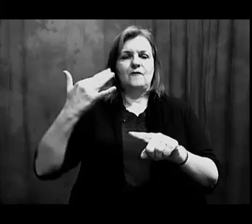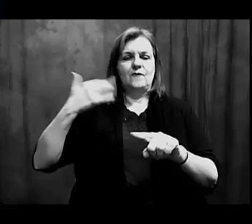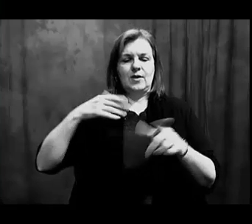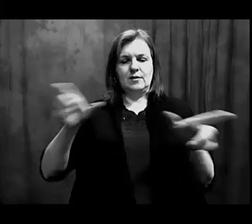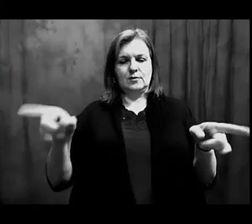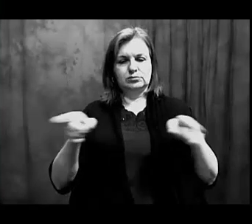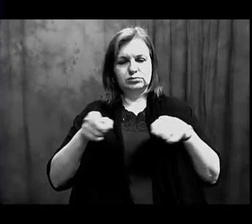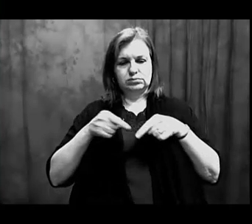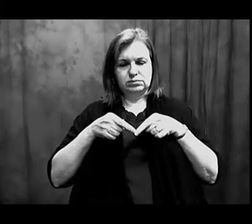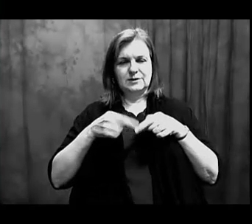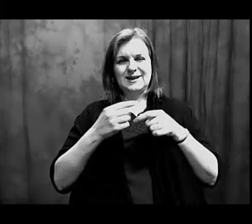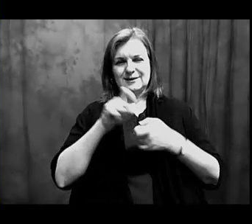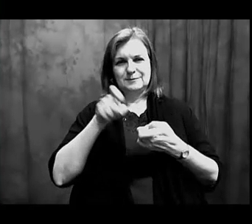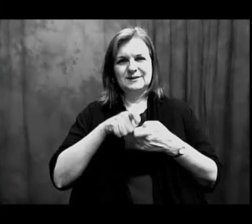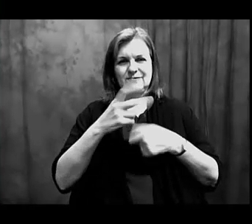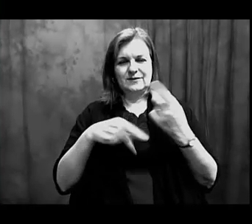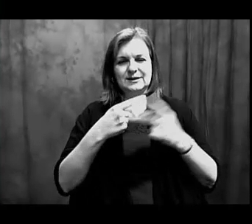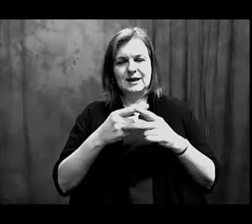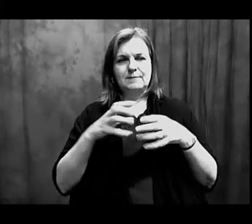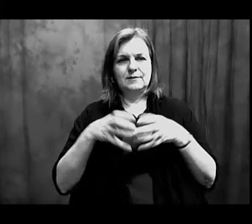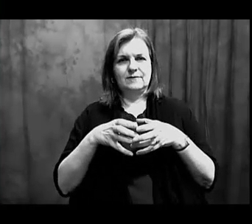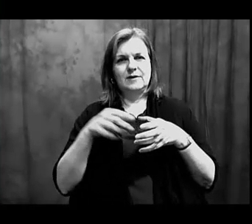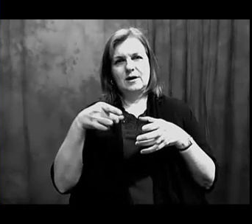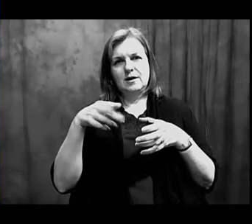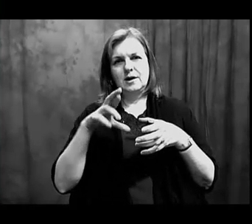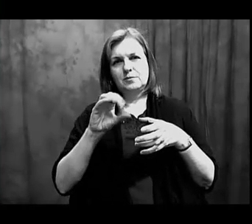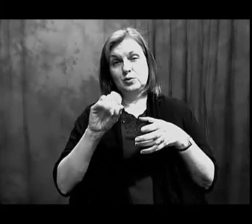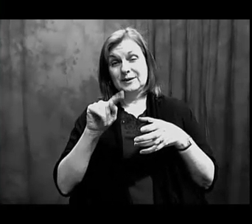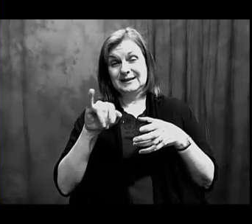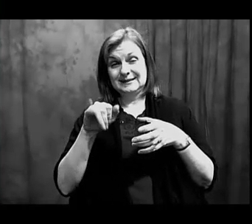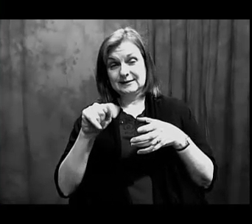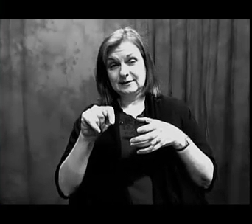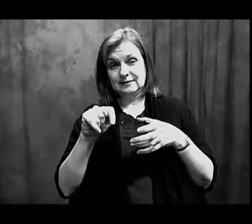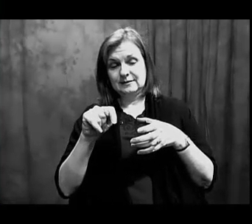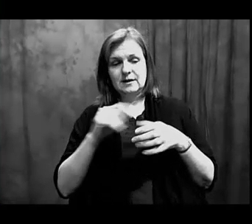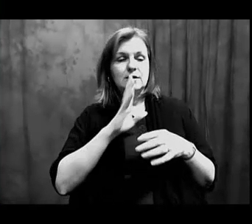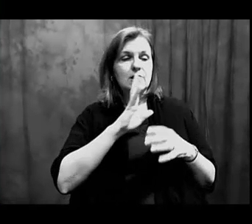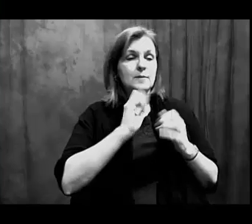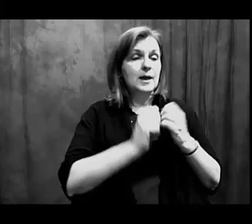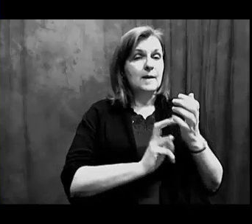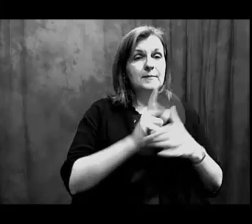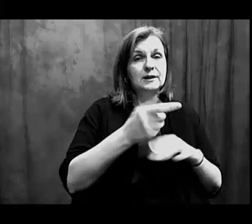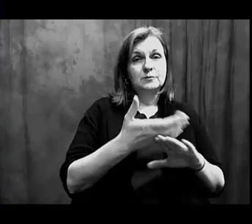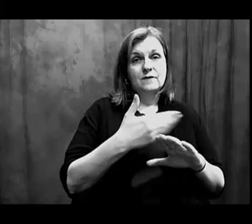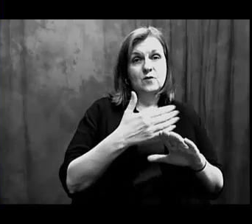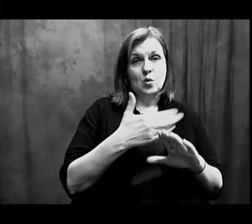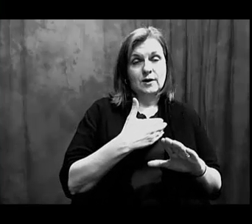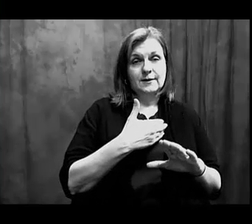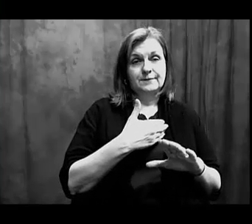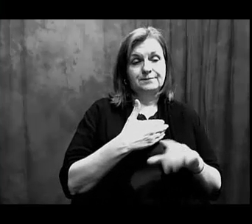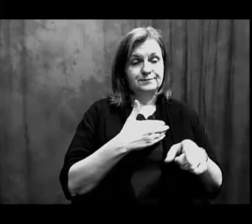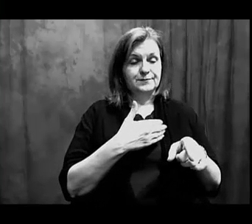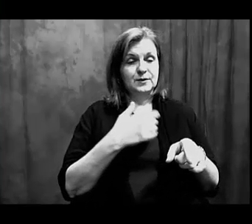a particular type of protist. now we've talked out plants before looked at them as far as being